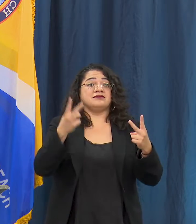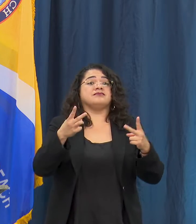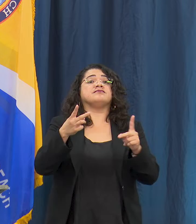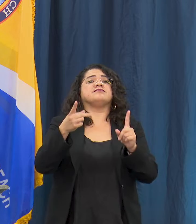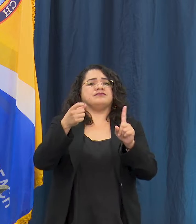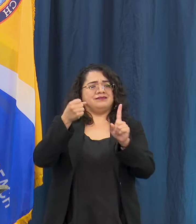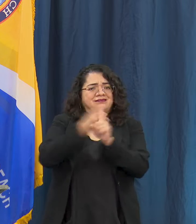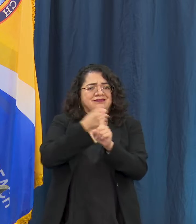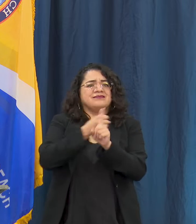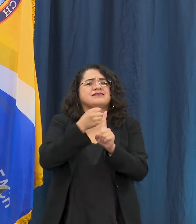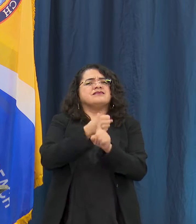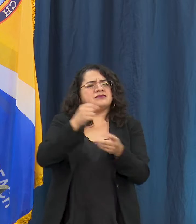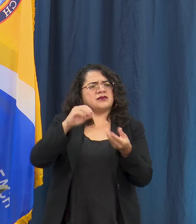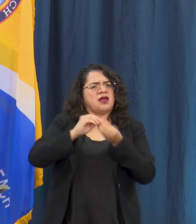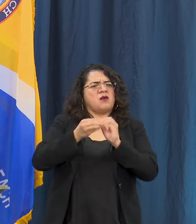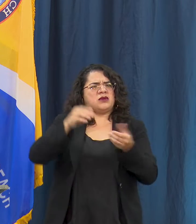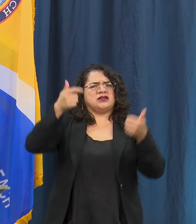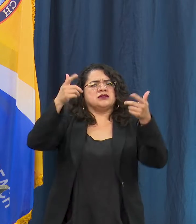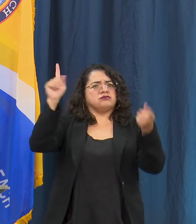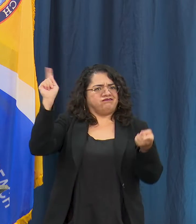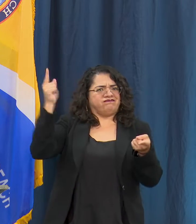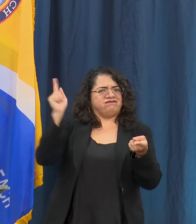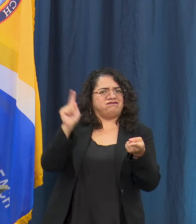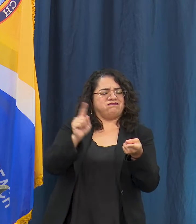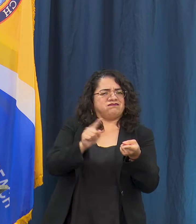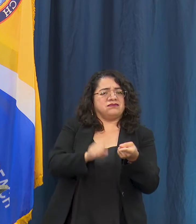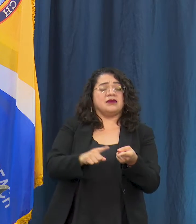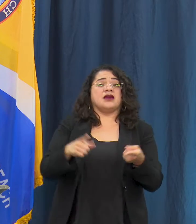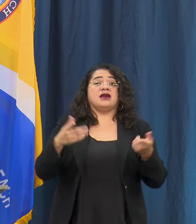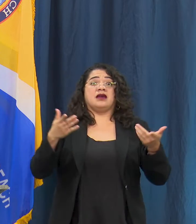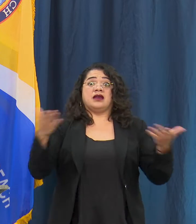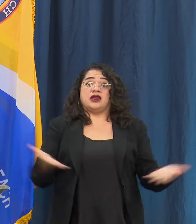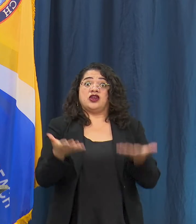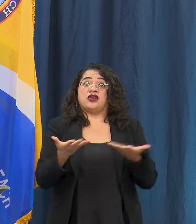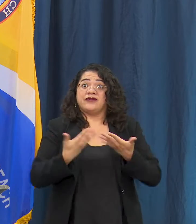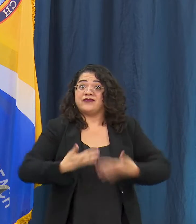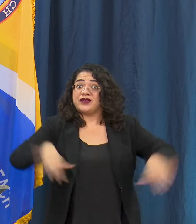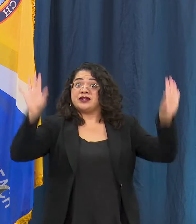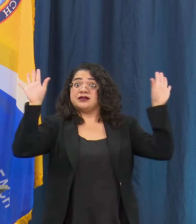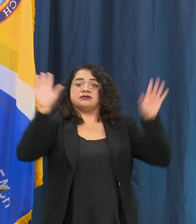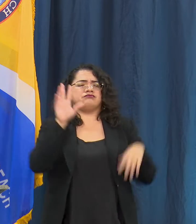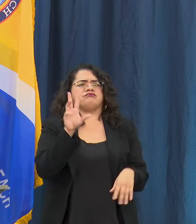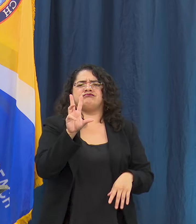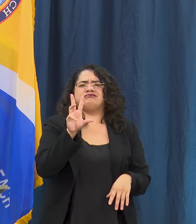have a long way to go not just here in Long Beach but across the country and